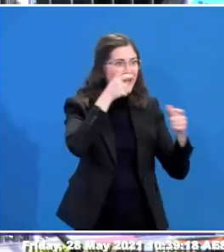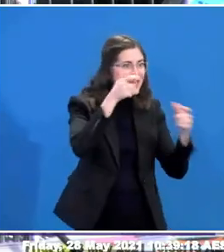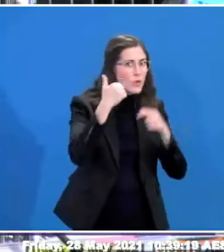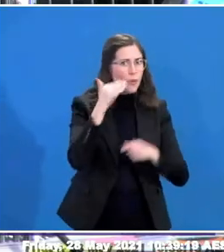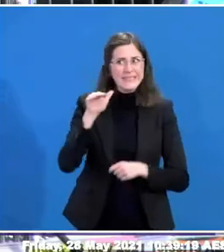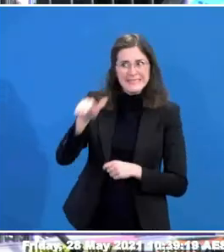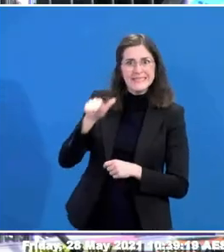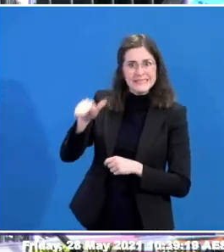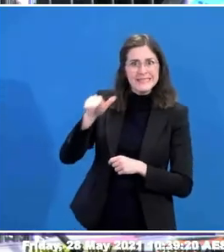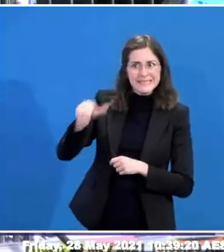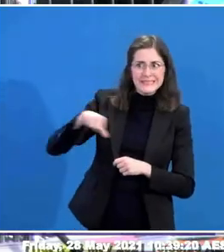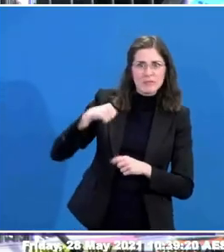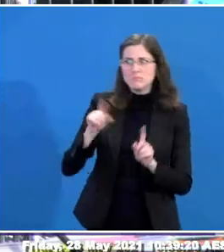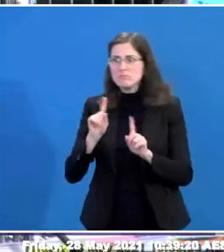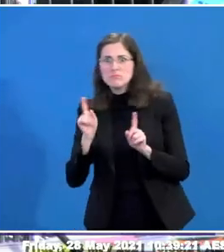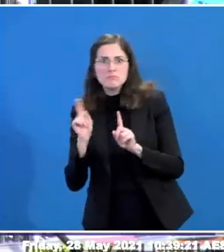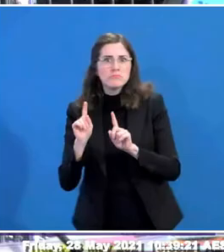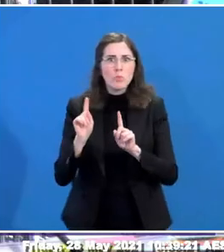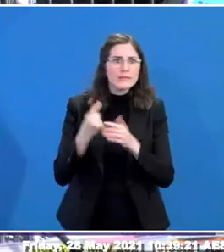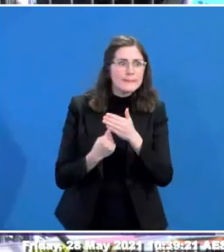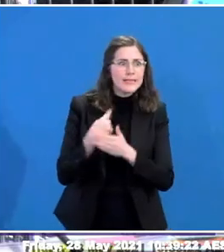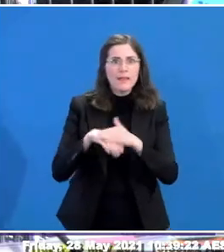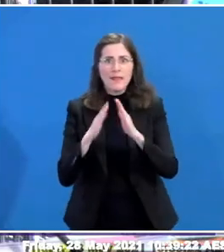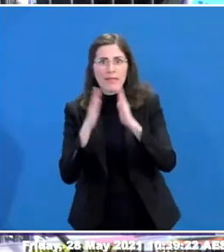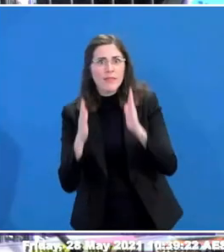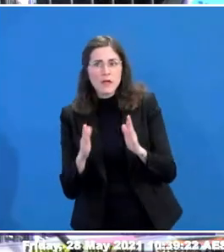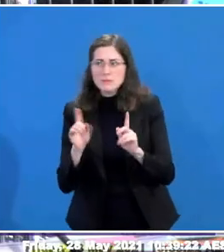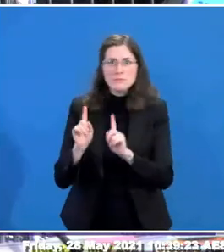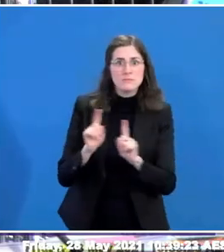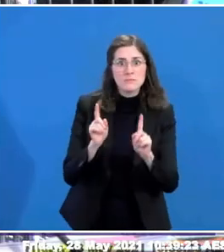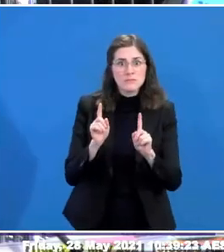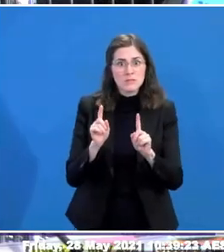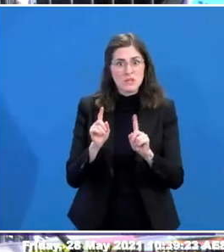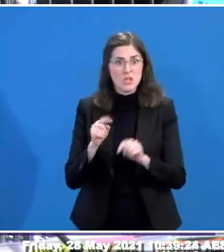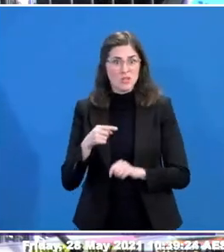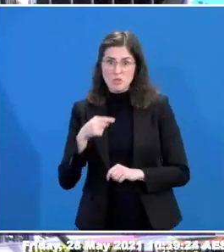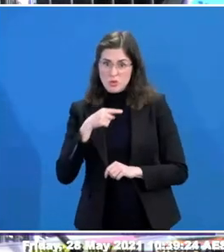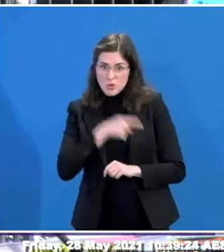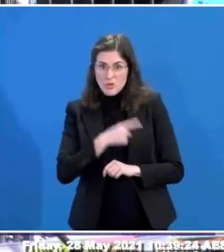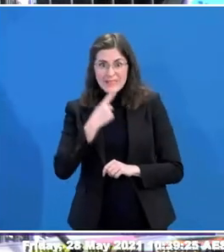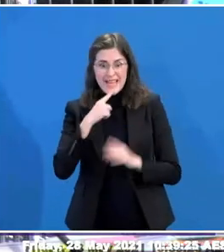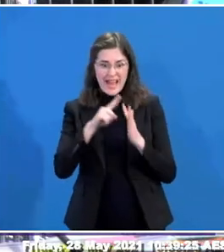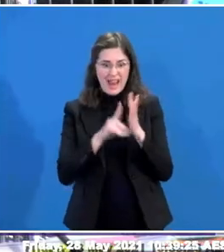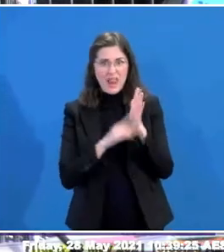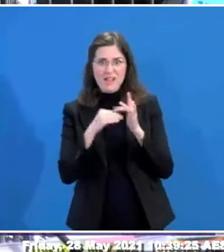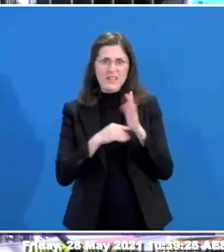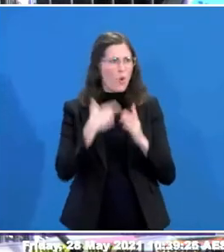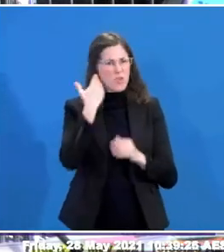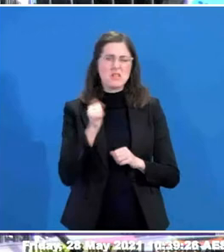that is the basis of you describing Eliza as querulent and bullying